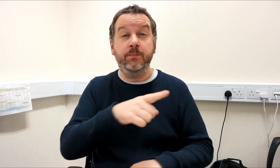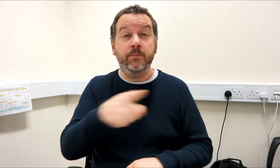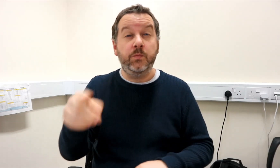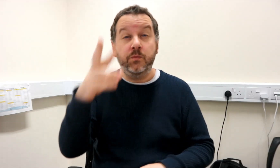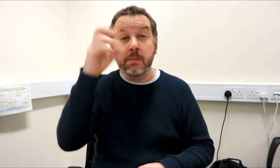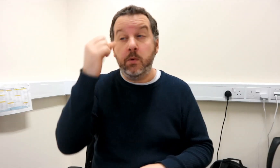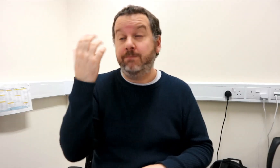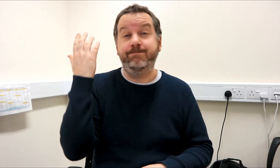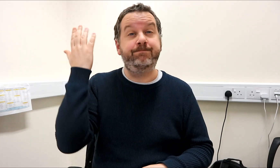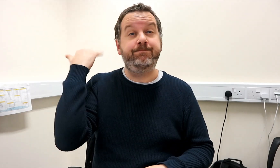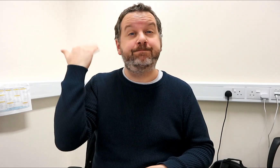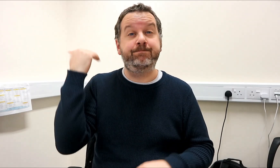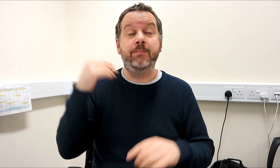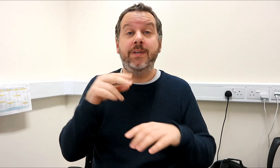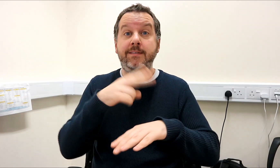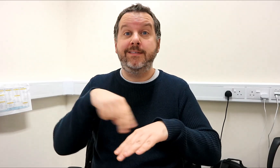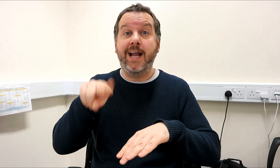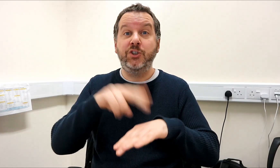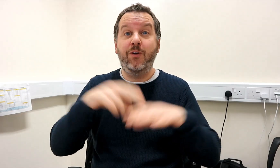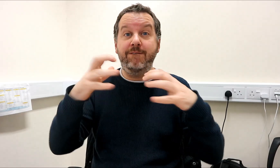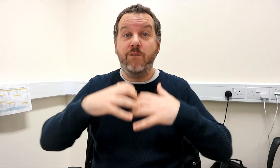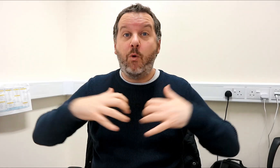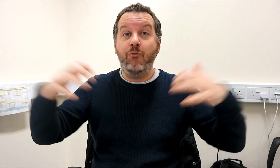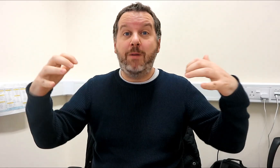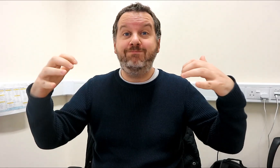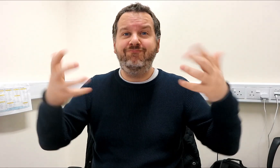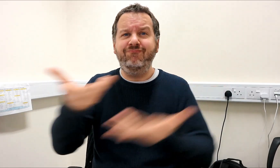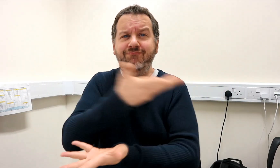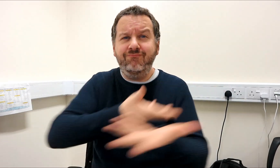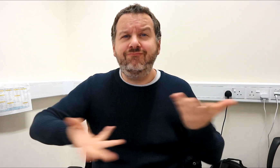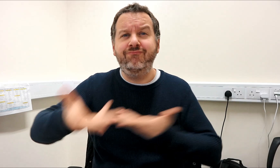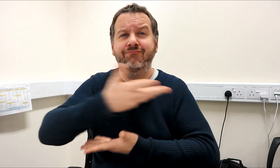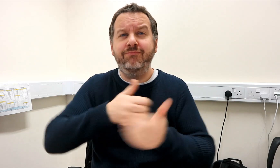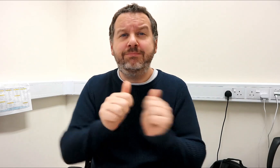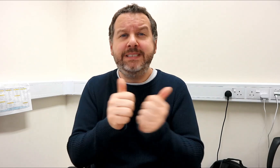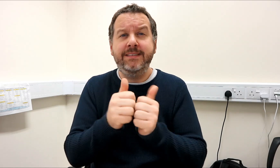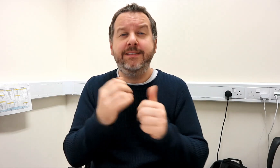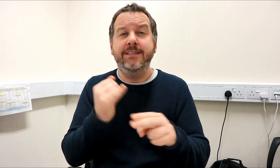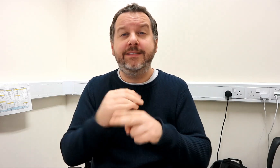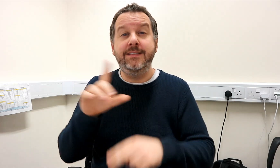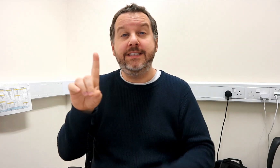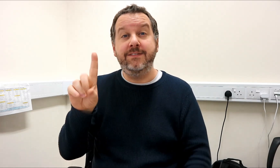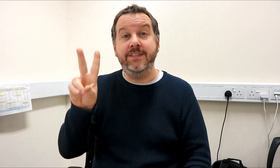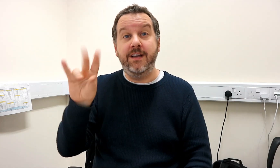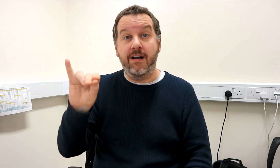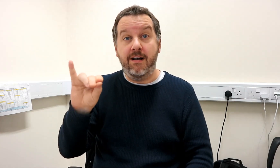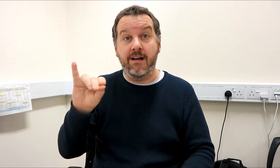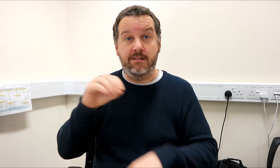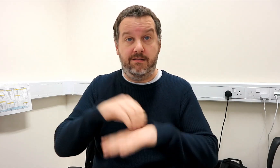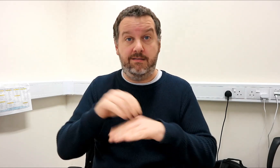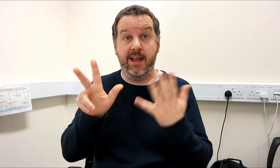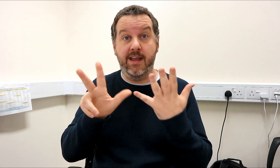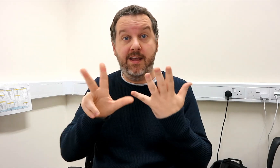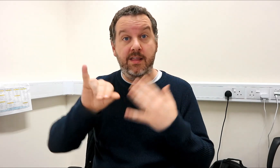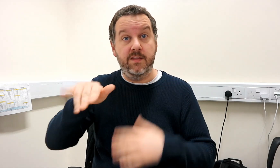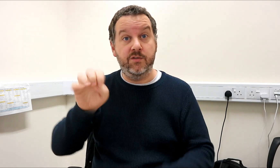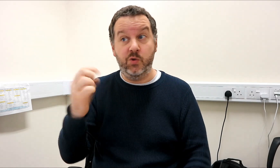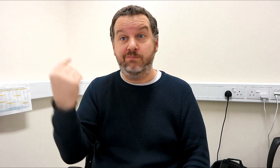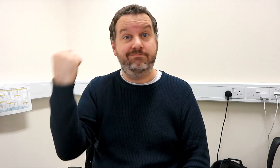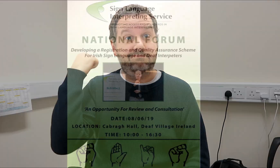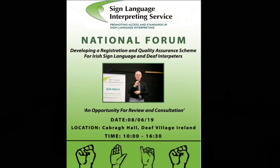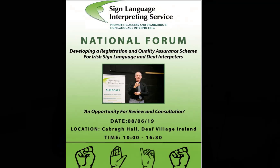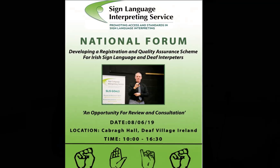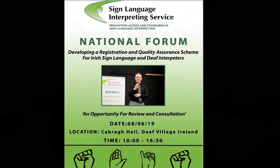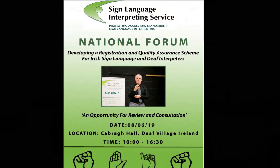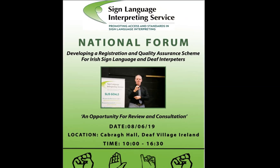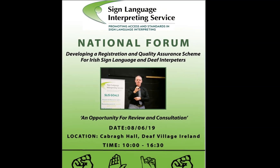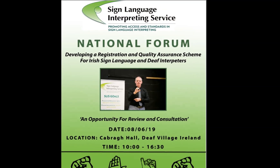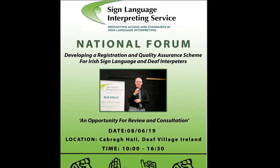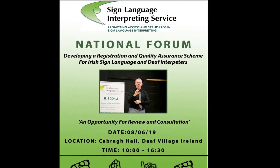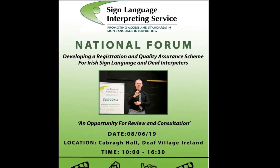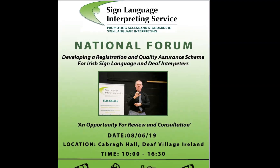As many of you will remember, we held a National Forum consultation meeting in DVI on the 8th of June.